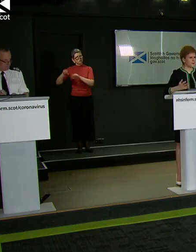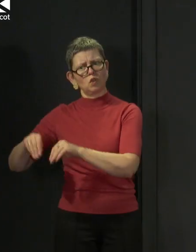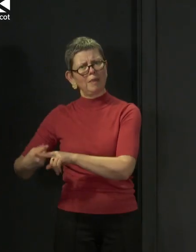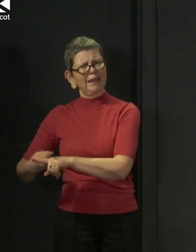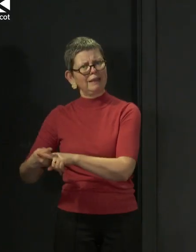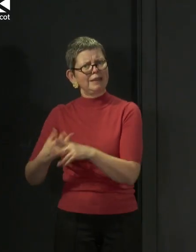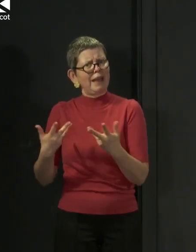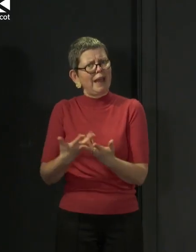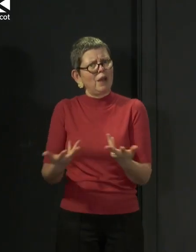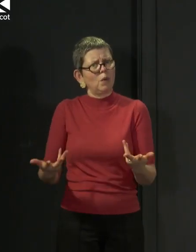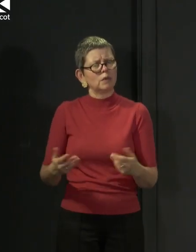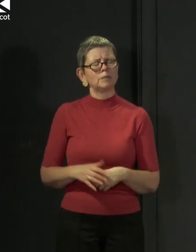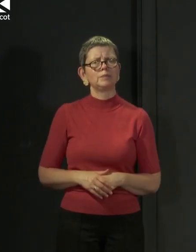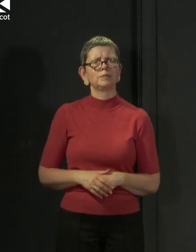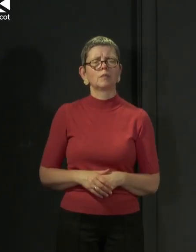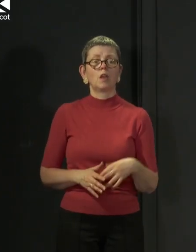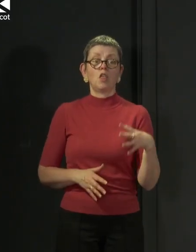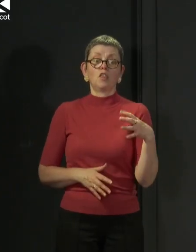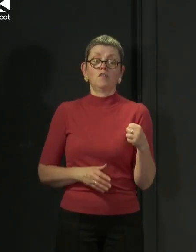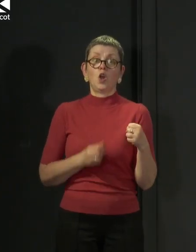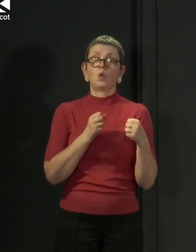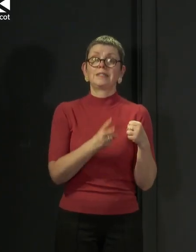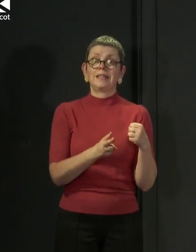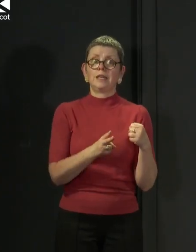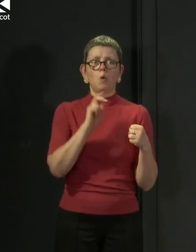Well the furlough scheme is not about to end over the next couple of weeks, it is going